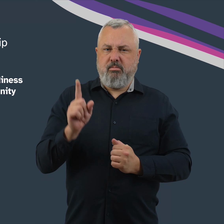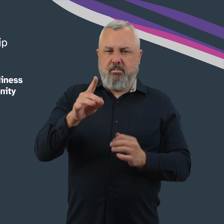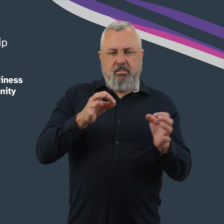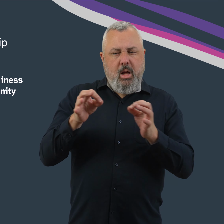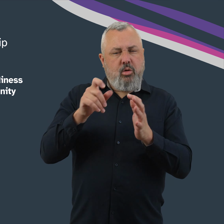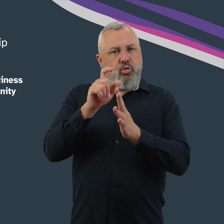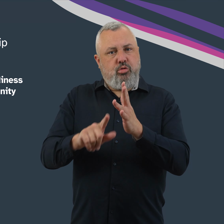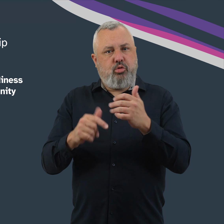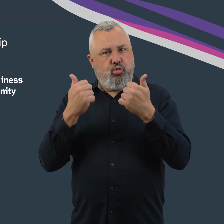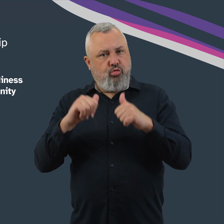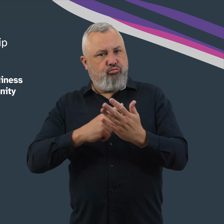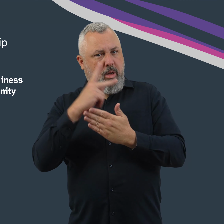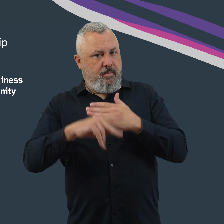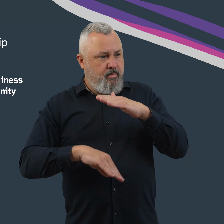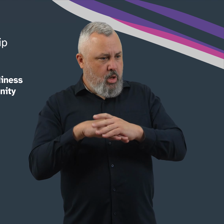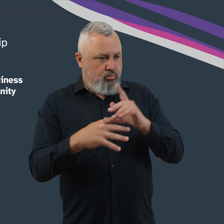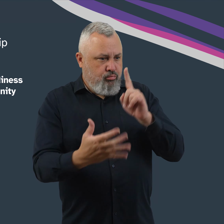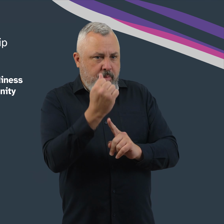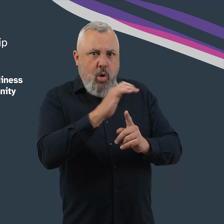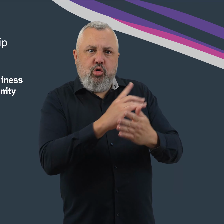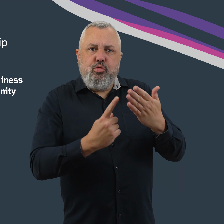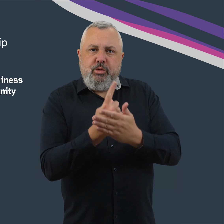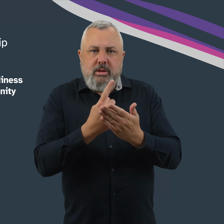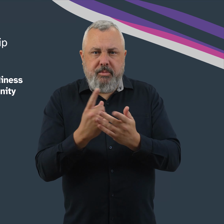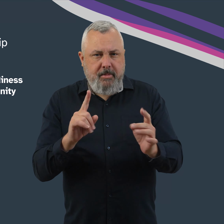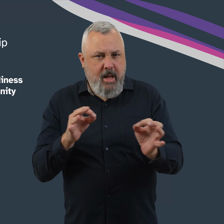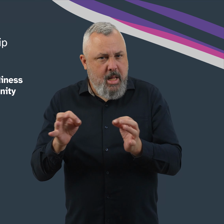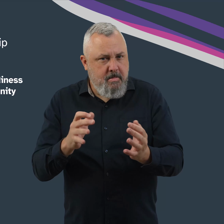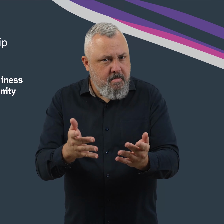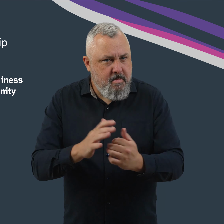What will you do to make the most of the program and engage with the opportunities available?